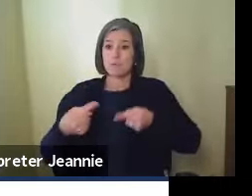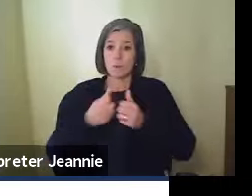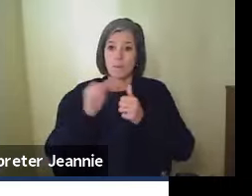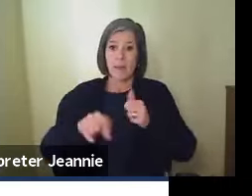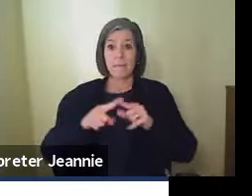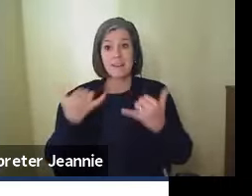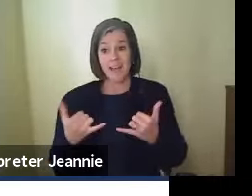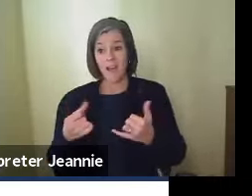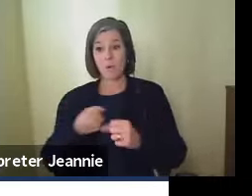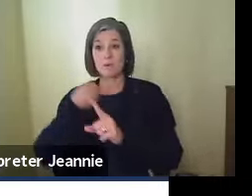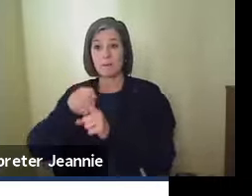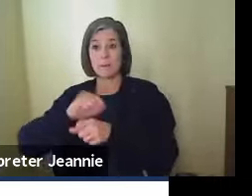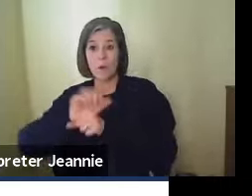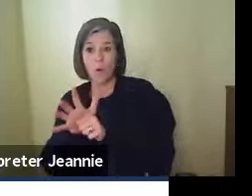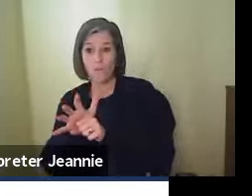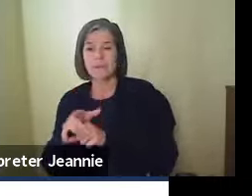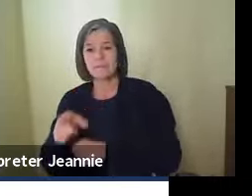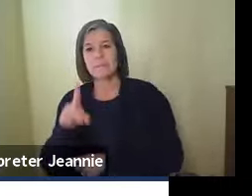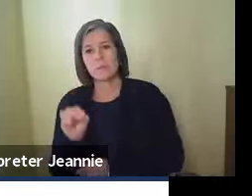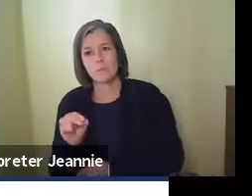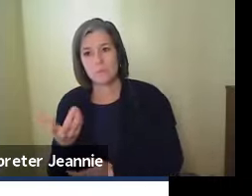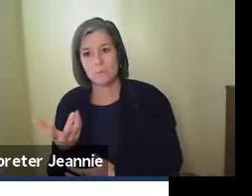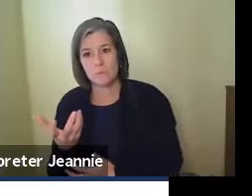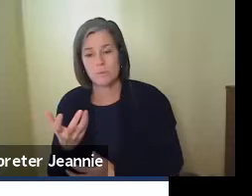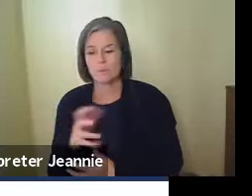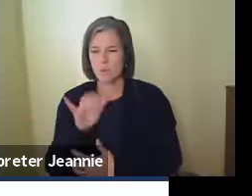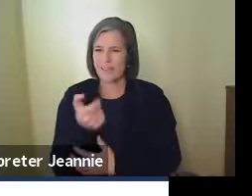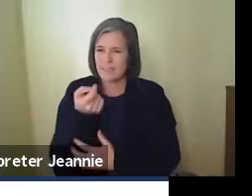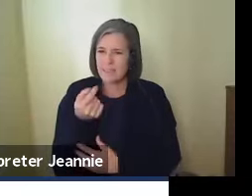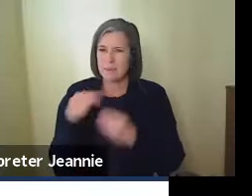So that is a little bit of what you can expect from the process.